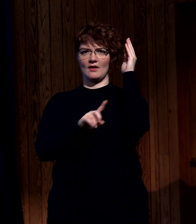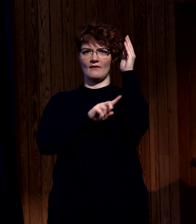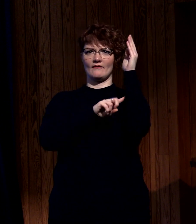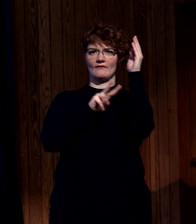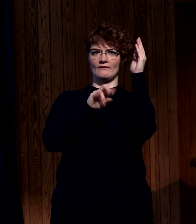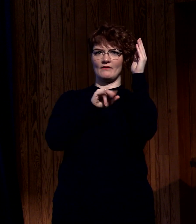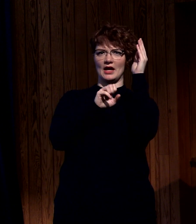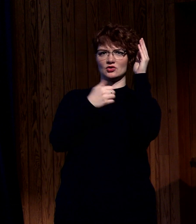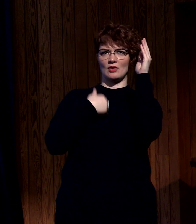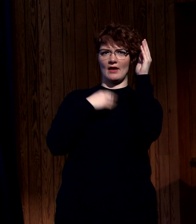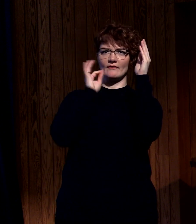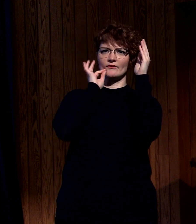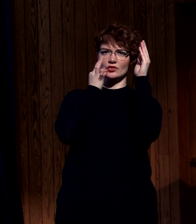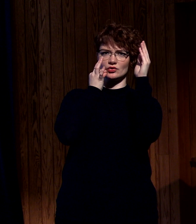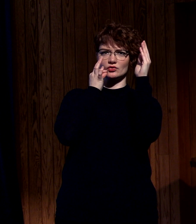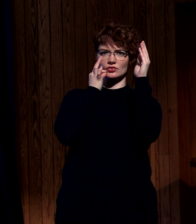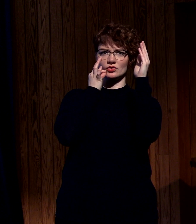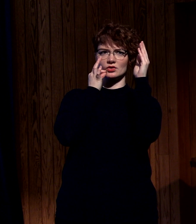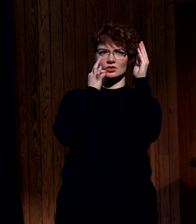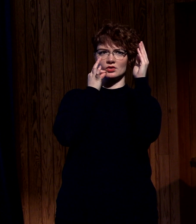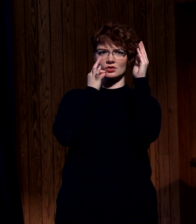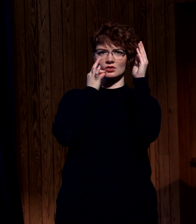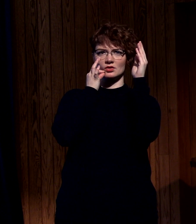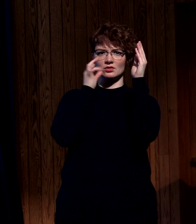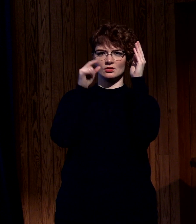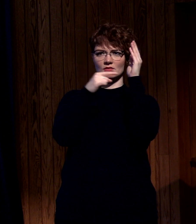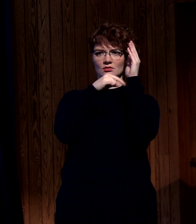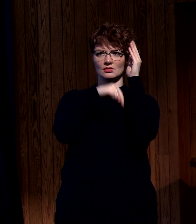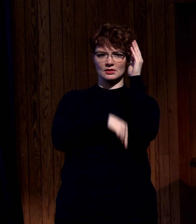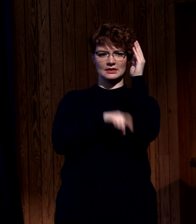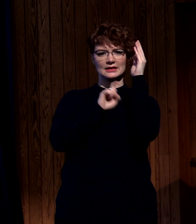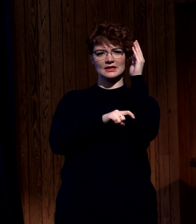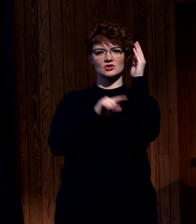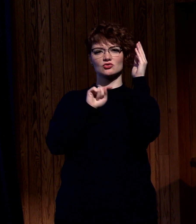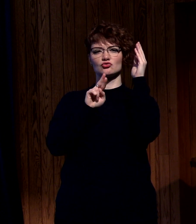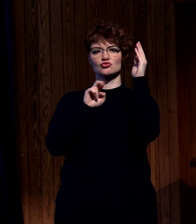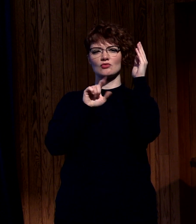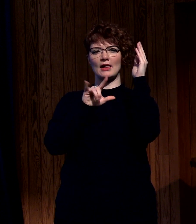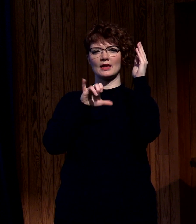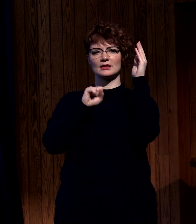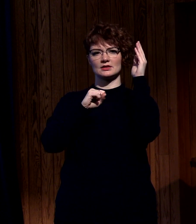much fruit, it needs a trellis. And you guys might be familiar